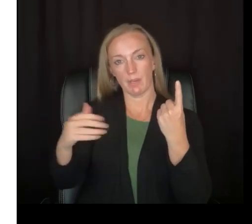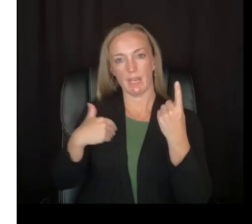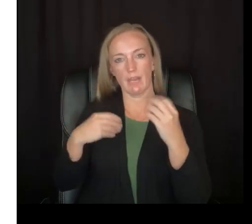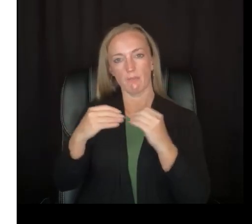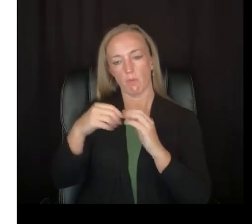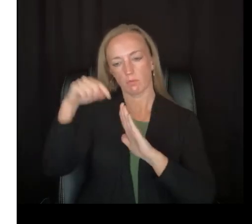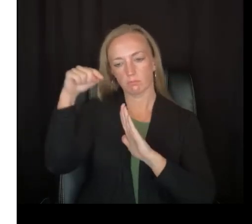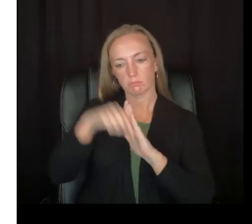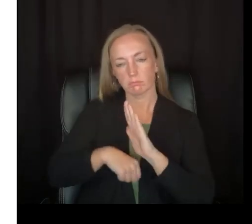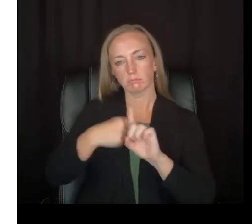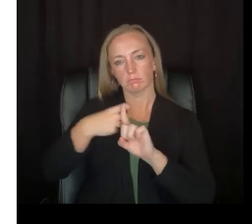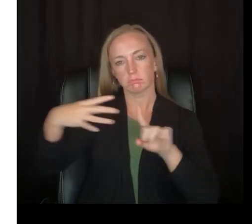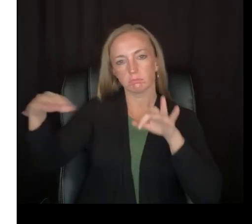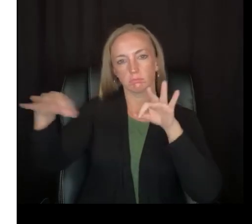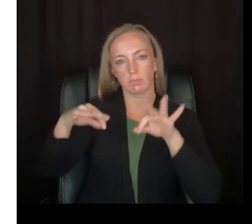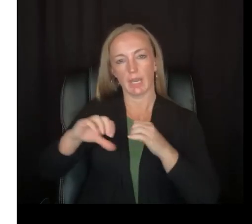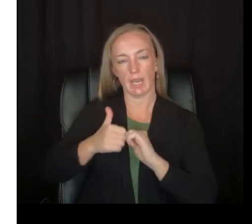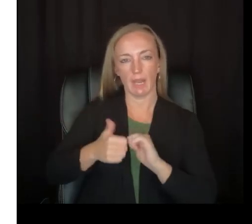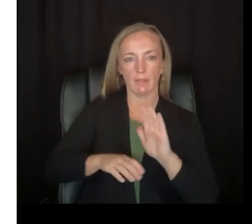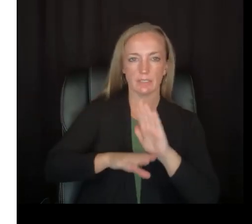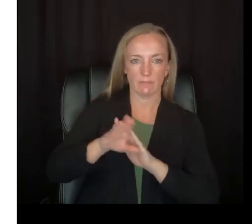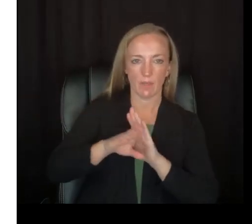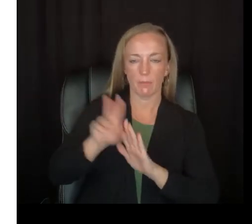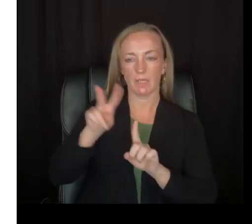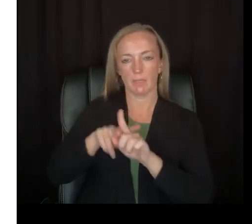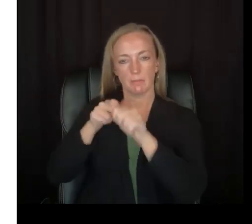regarding development and implementation of 504 plans.